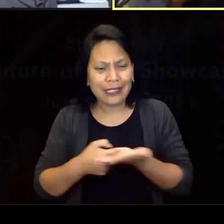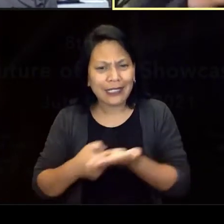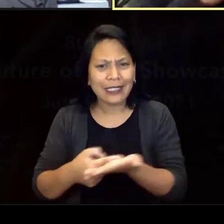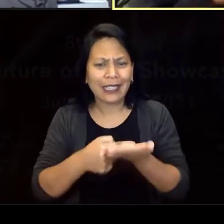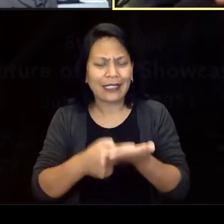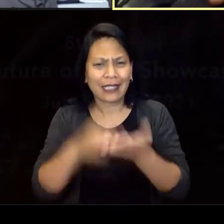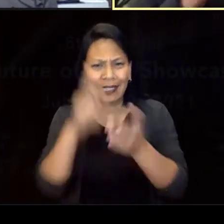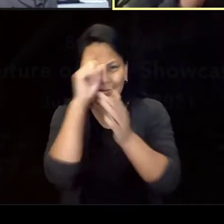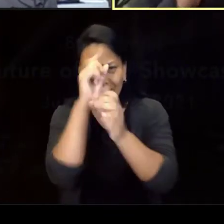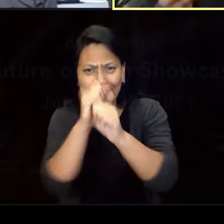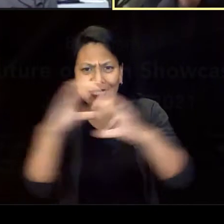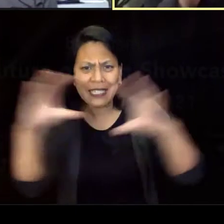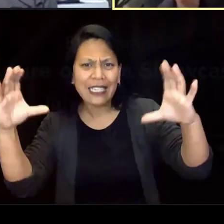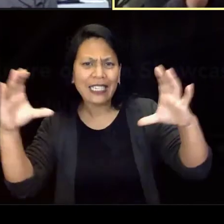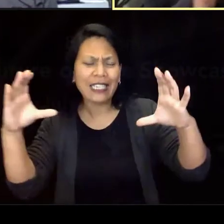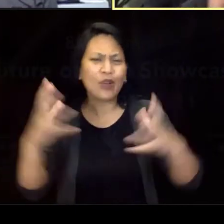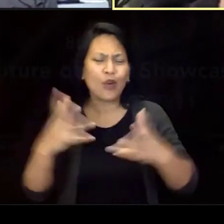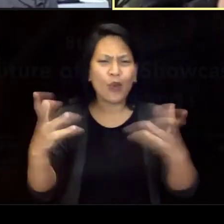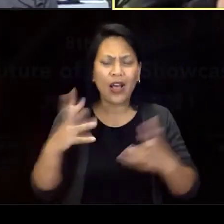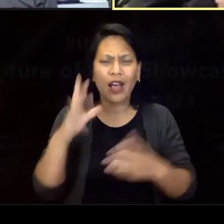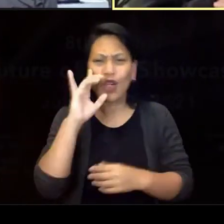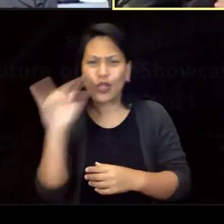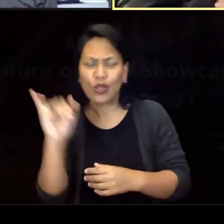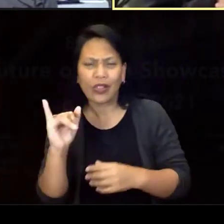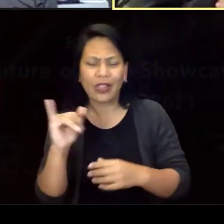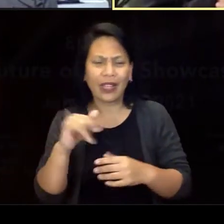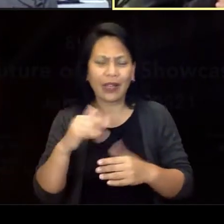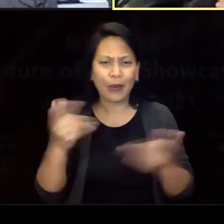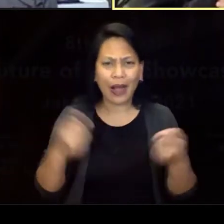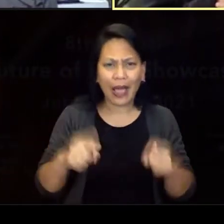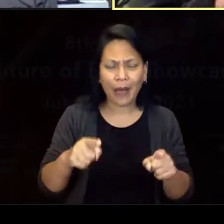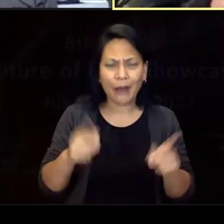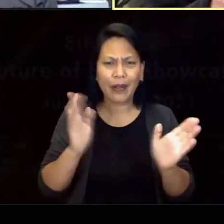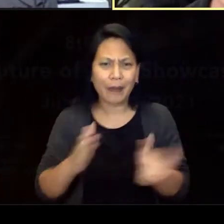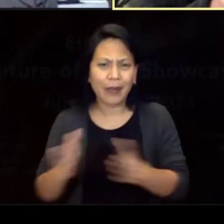the scene and like sometimes in very, you know, what is the word?